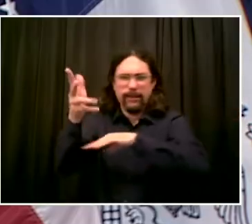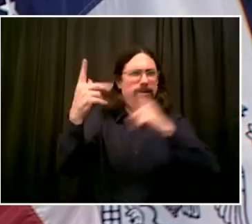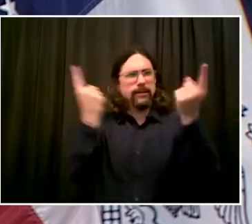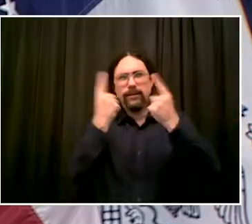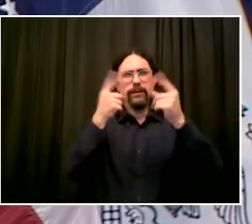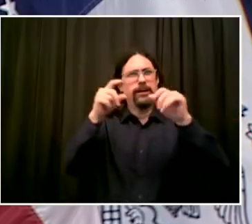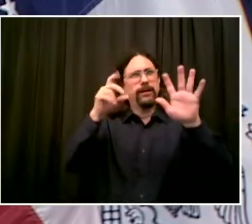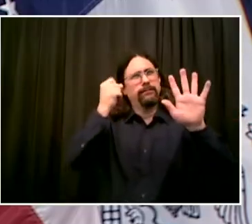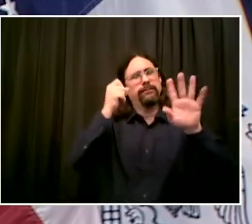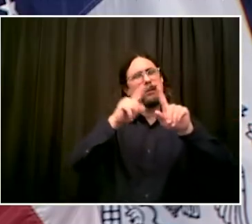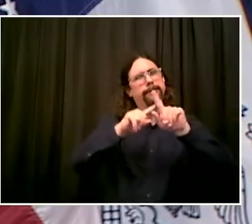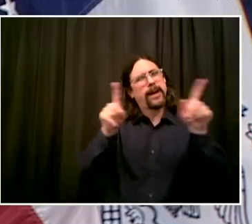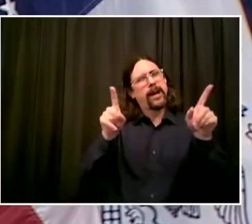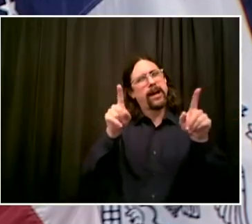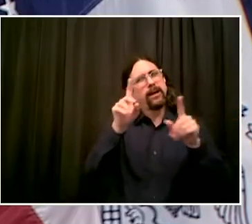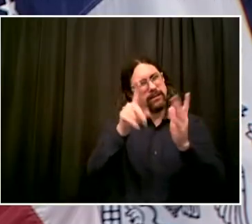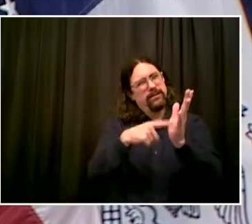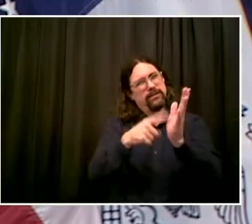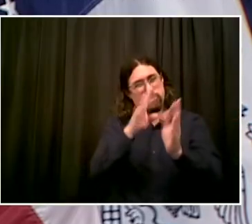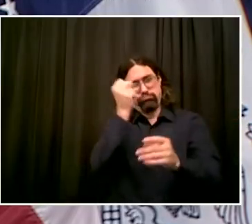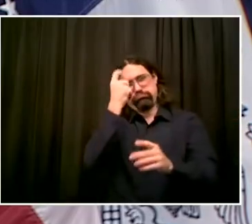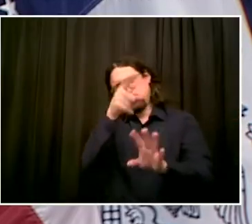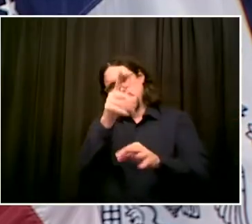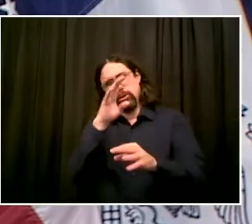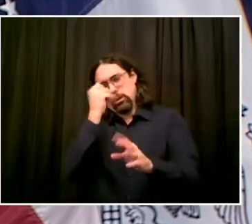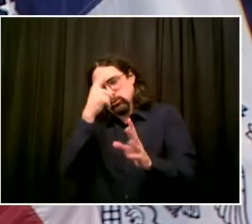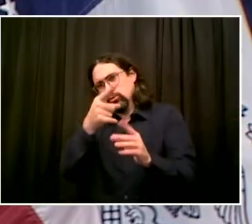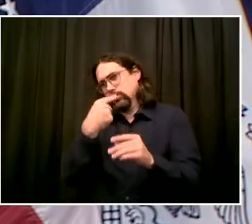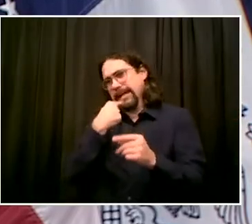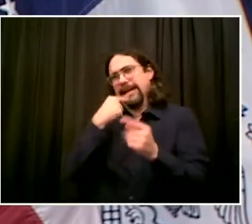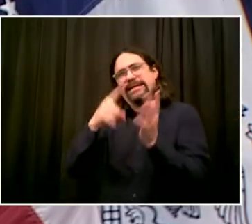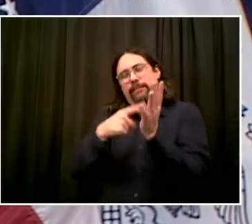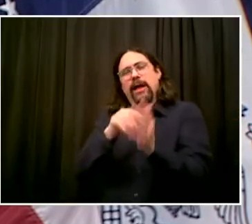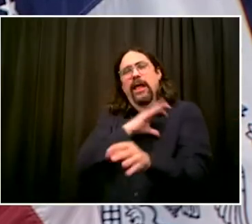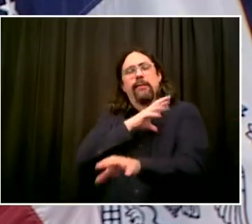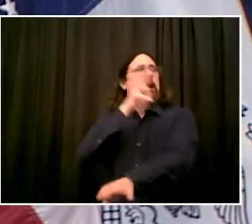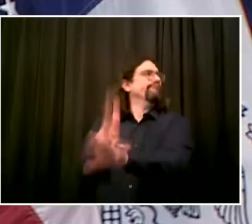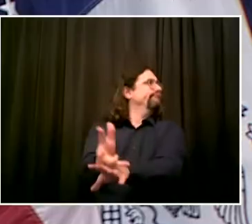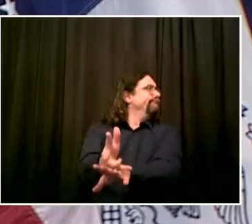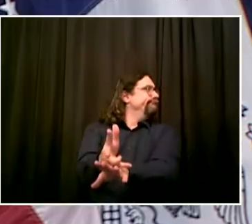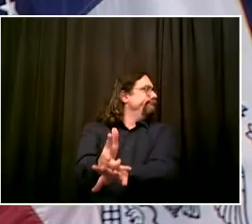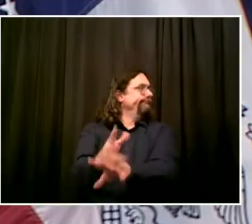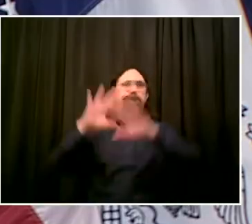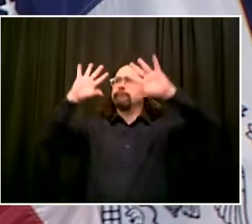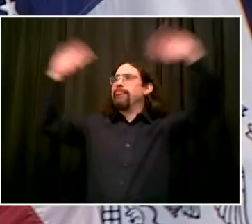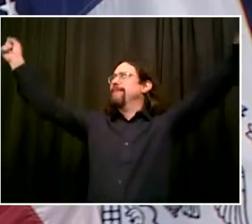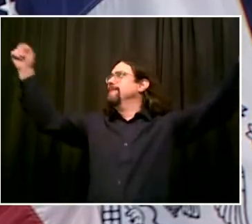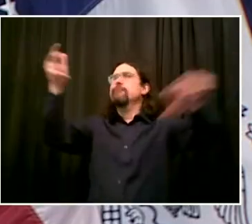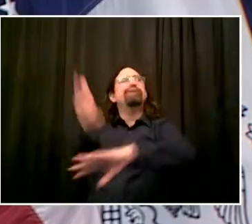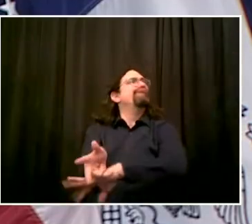THAT. THERE'S NO QUESTION THAT THERE ARE THINGS WE CAN DO BETTER. IF THERE IS COMMITMENT AND UNDERSTANDING THAT THIS IS CRUACILO T SAVING LIVES, IT